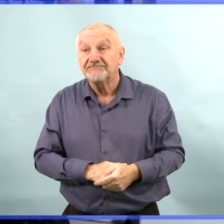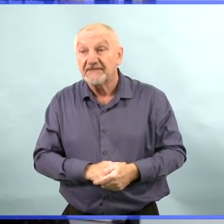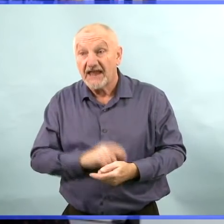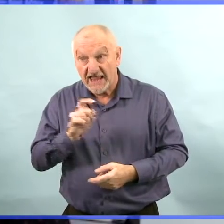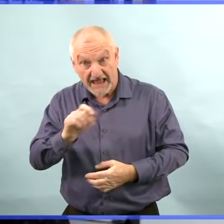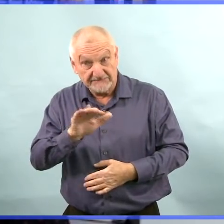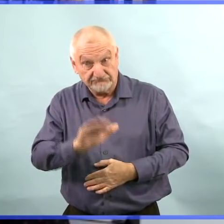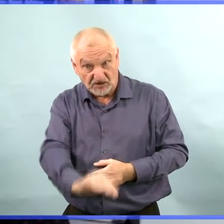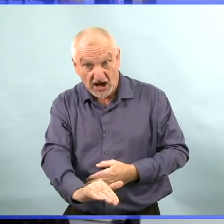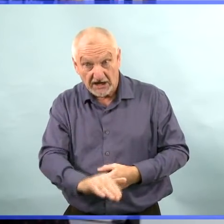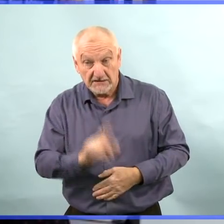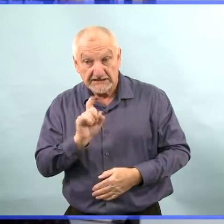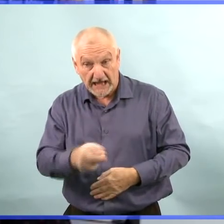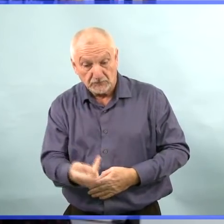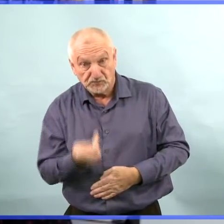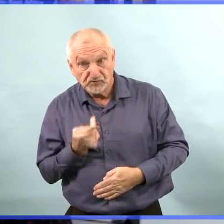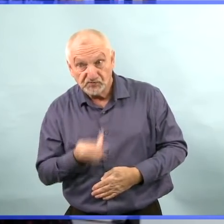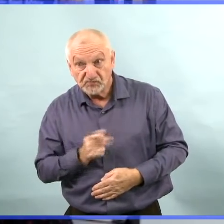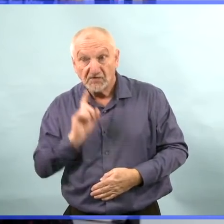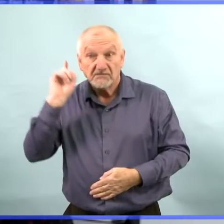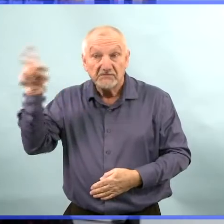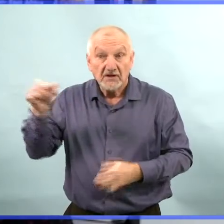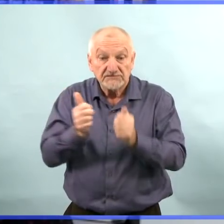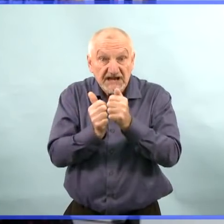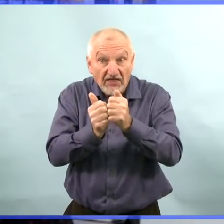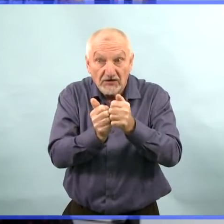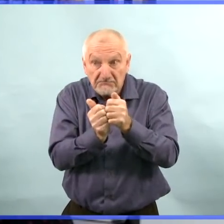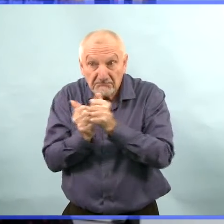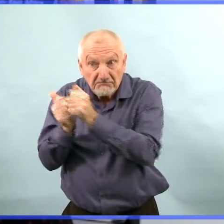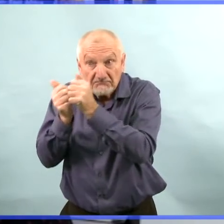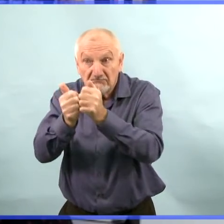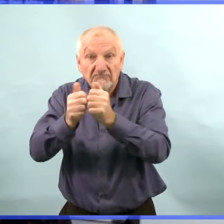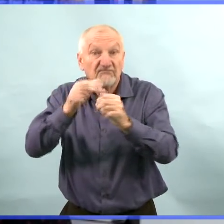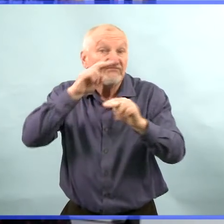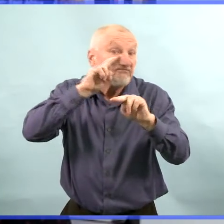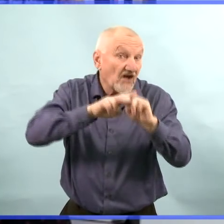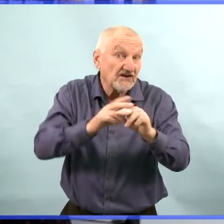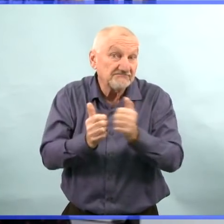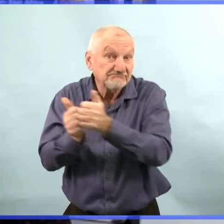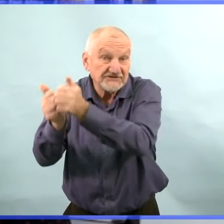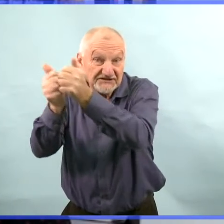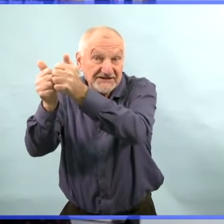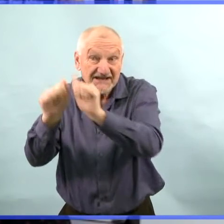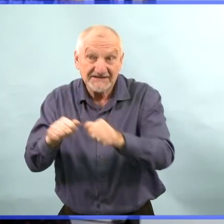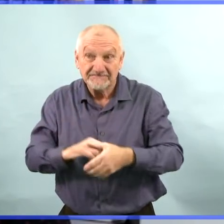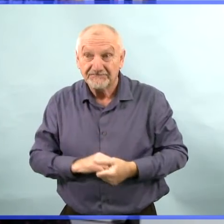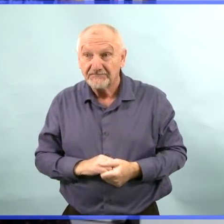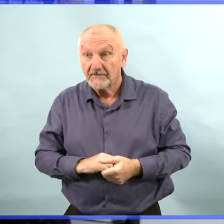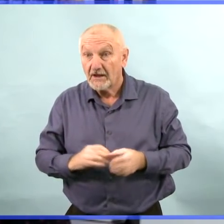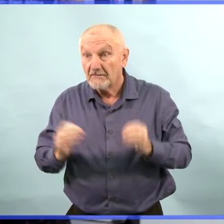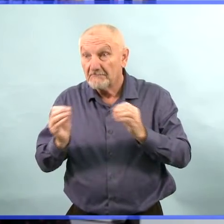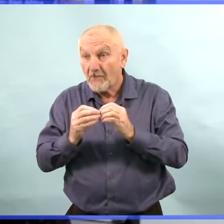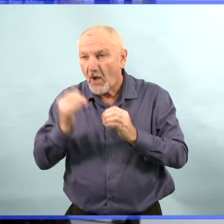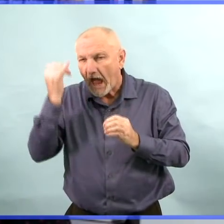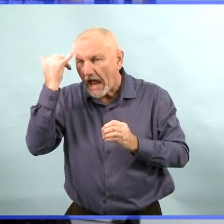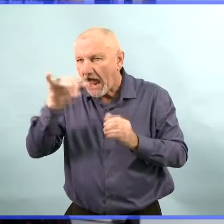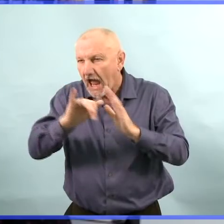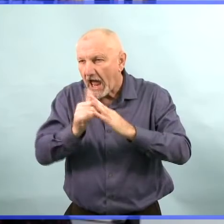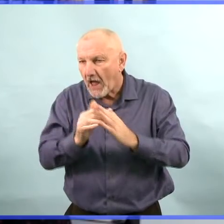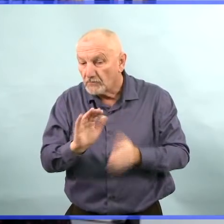can be fun so those are a few ideas you can find more on the protect mb website in the resources